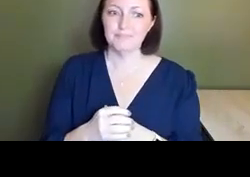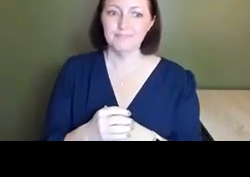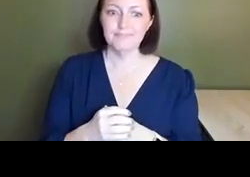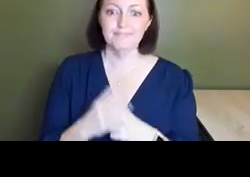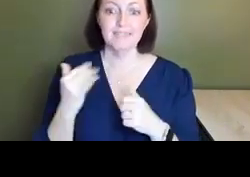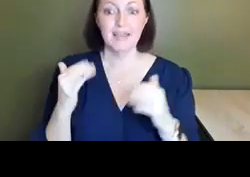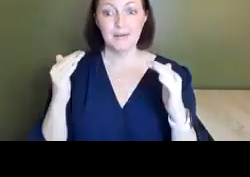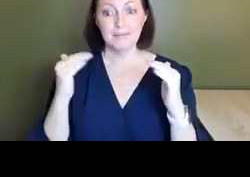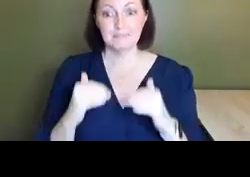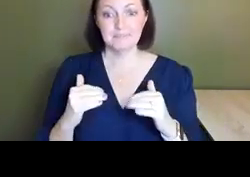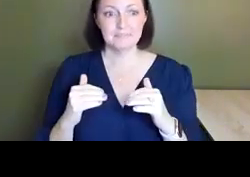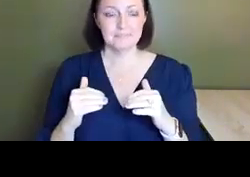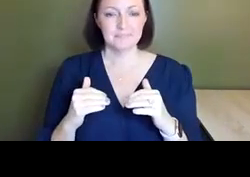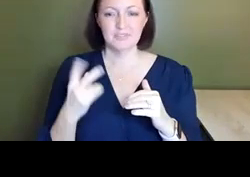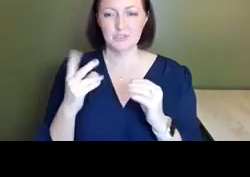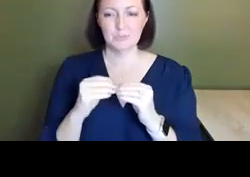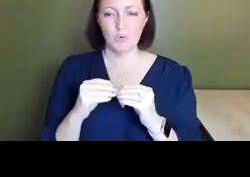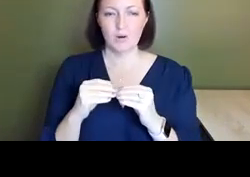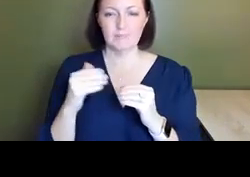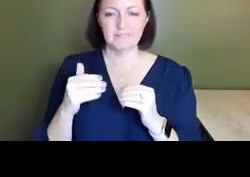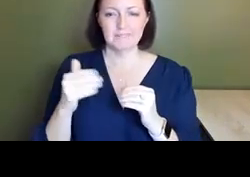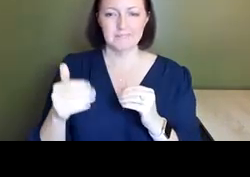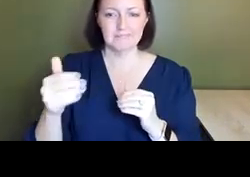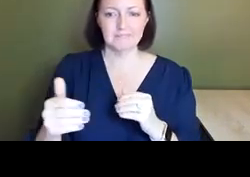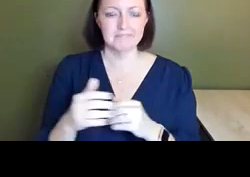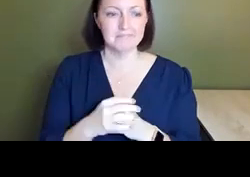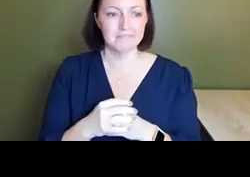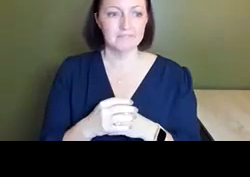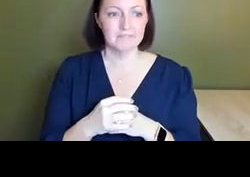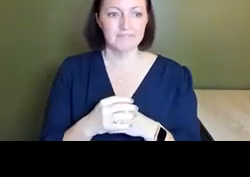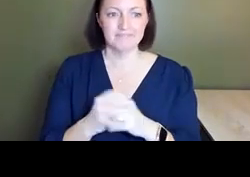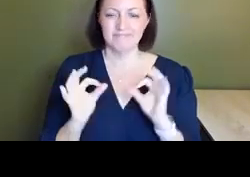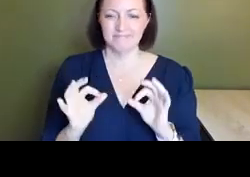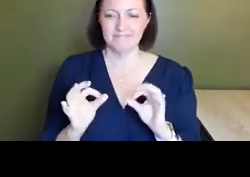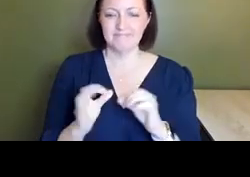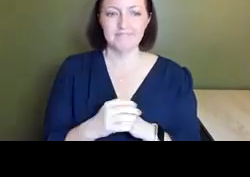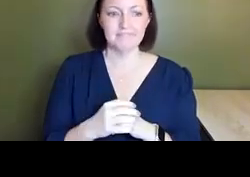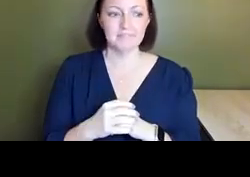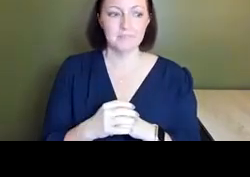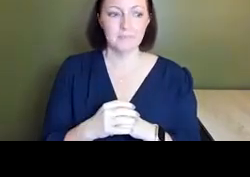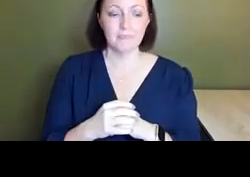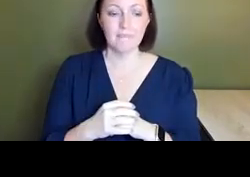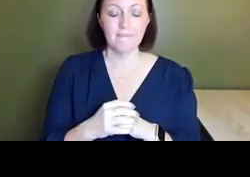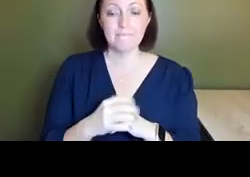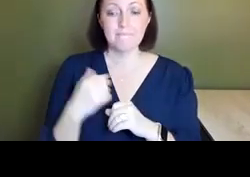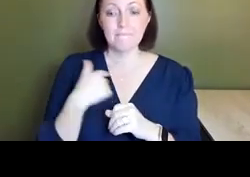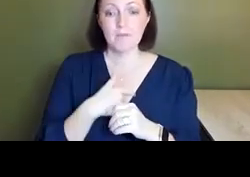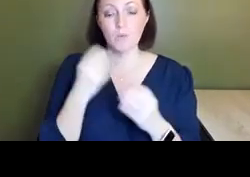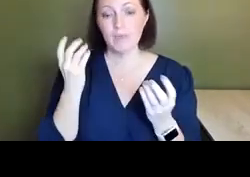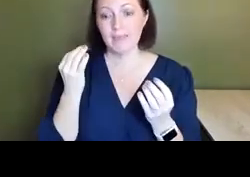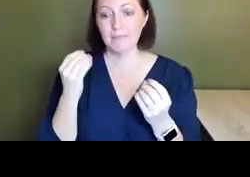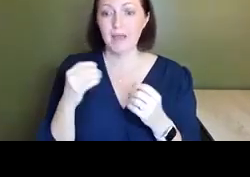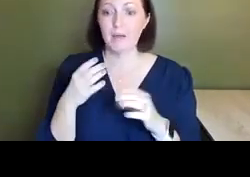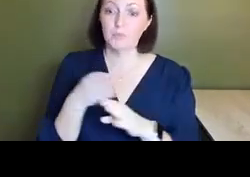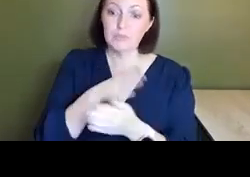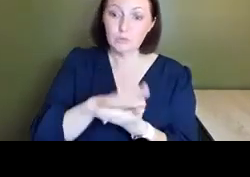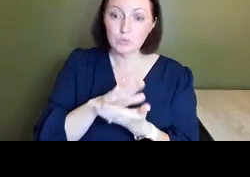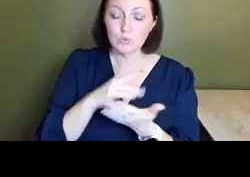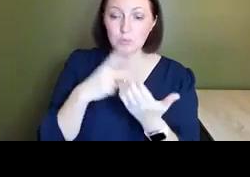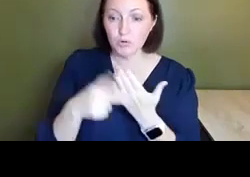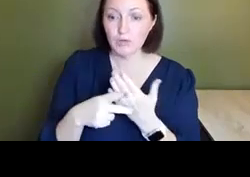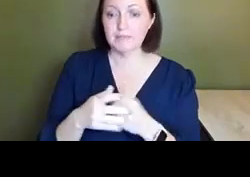forward two slides please. Perfect. So as we think about preschool programs. Not all